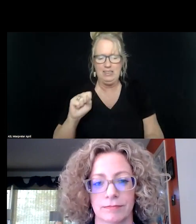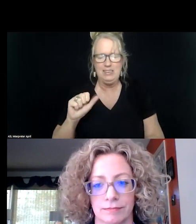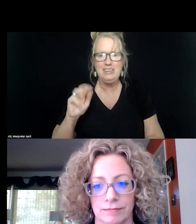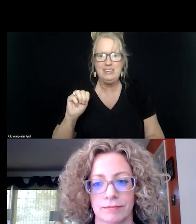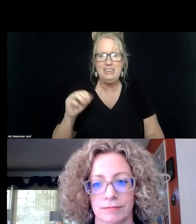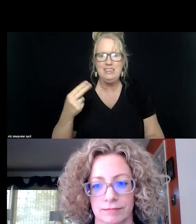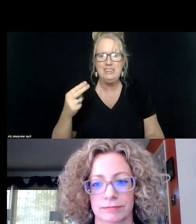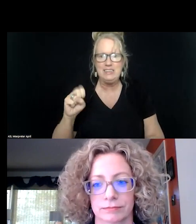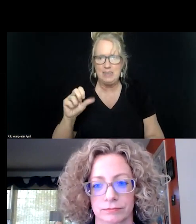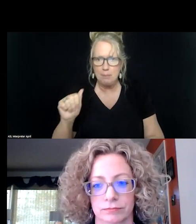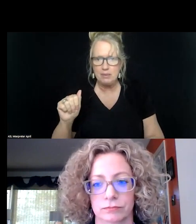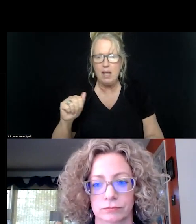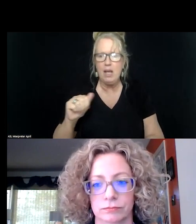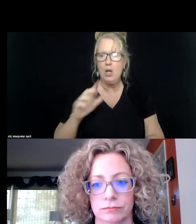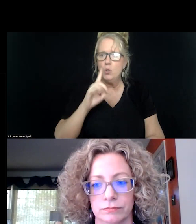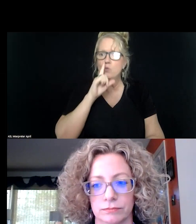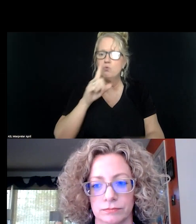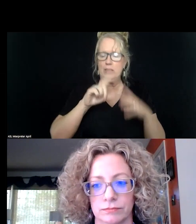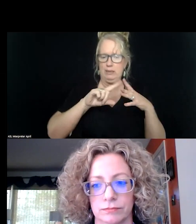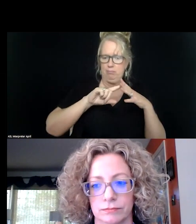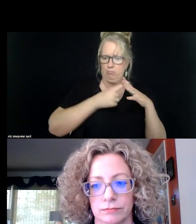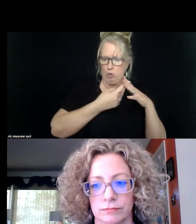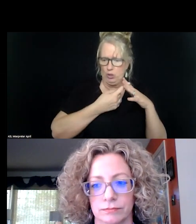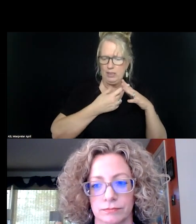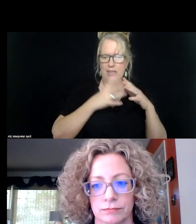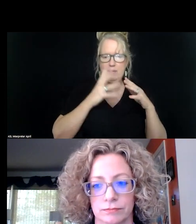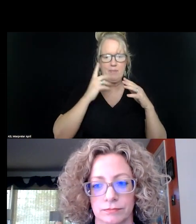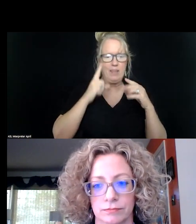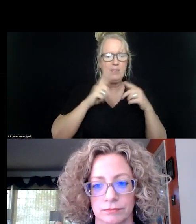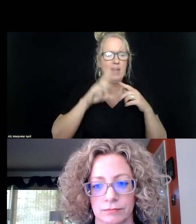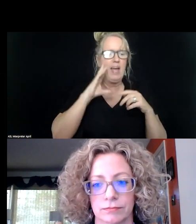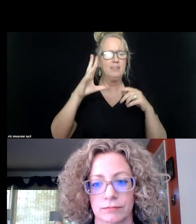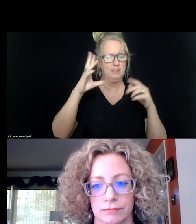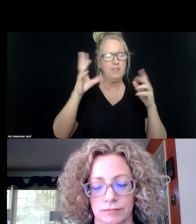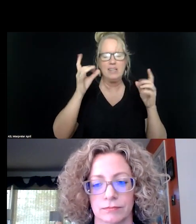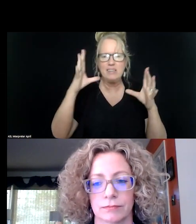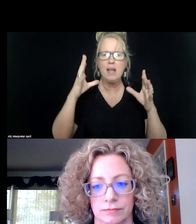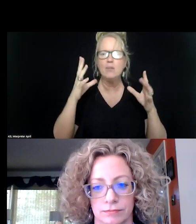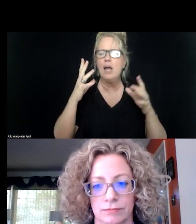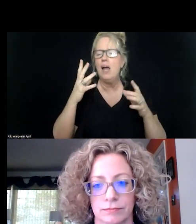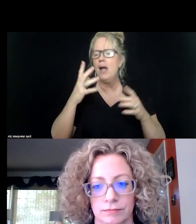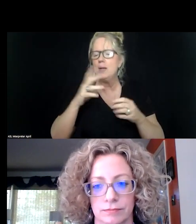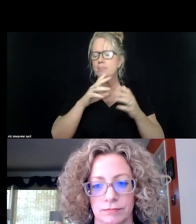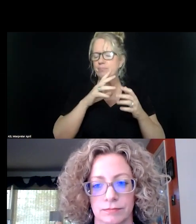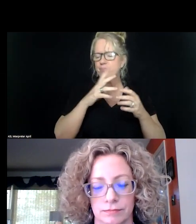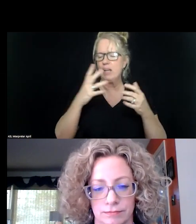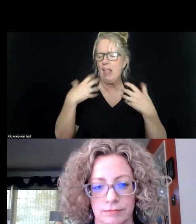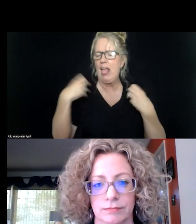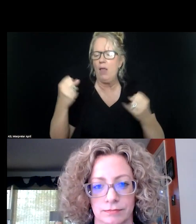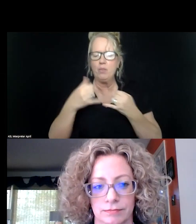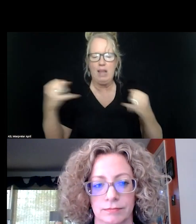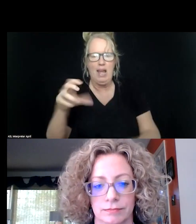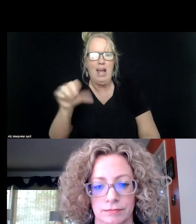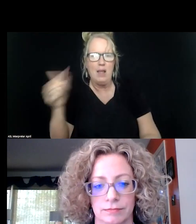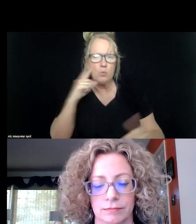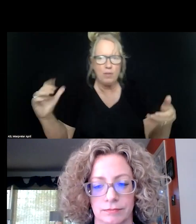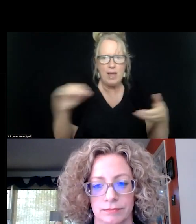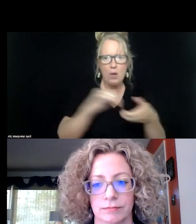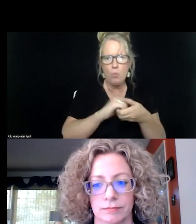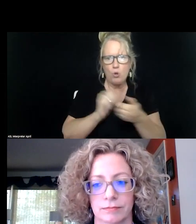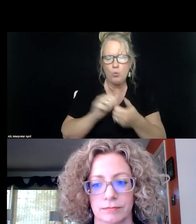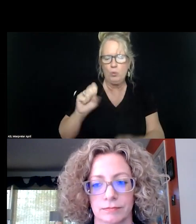THIS REALLY CAME FROM A PILOT FROM THE DISASTER HELP LINE, AND FOR